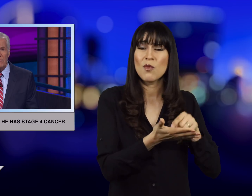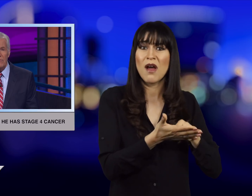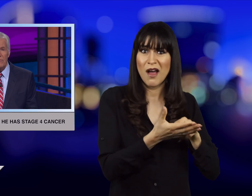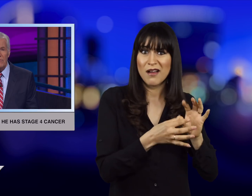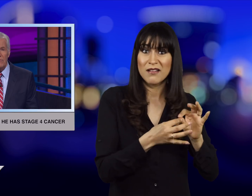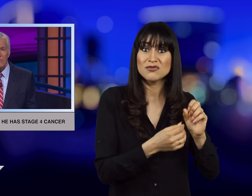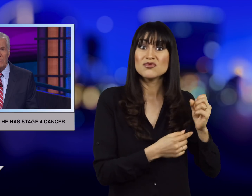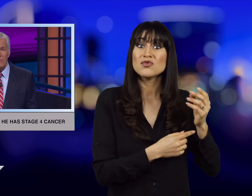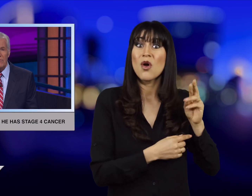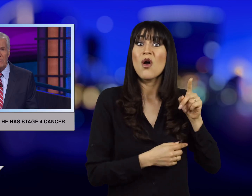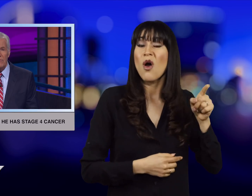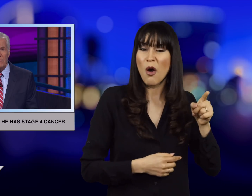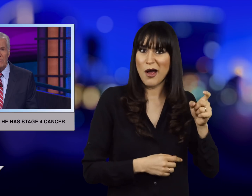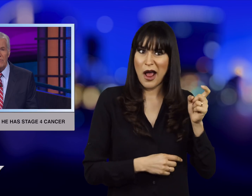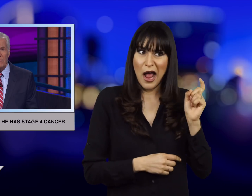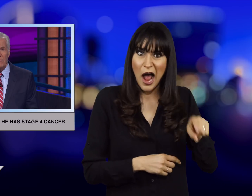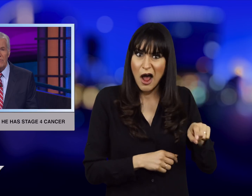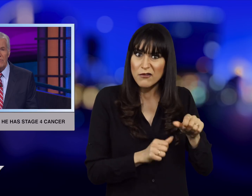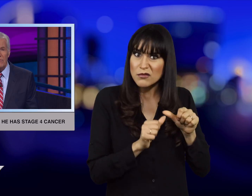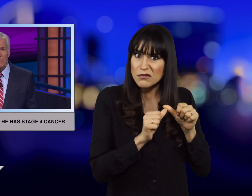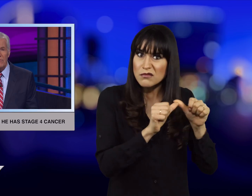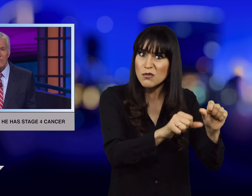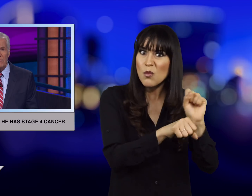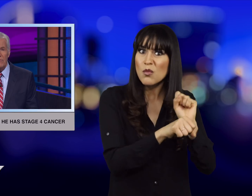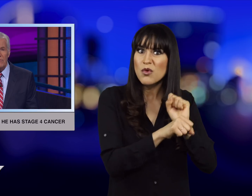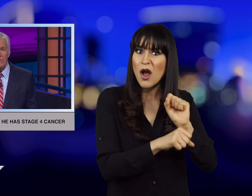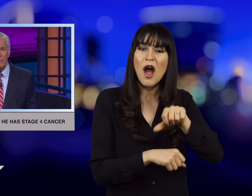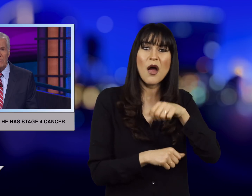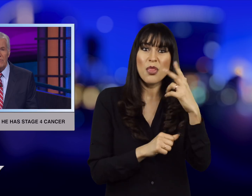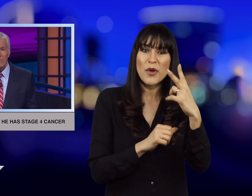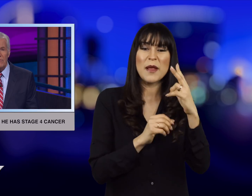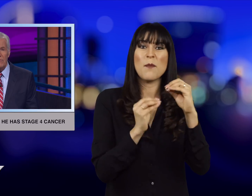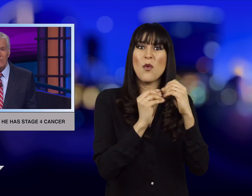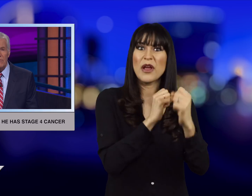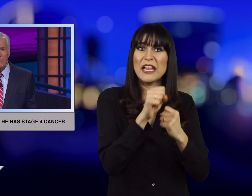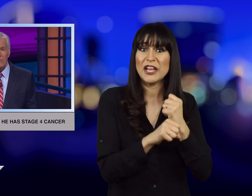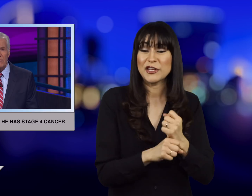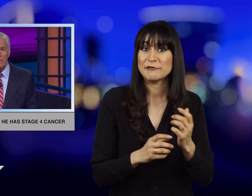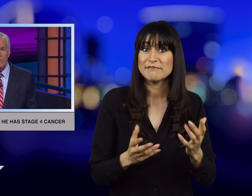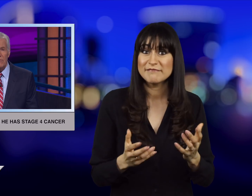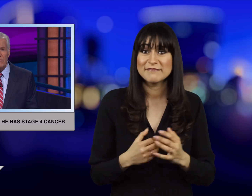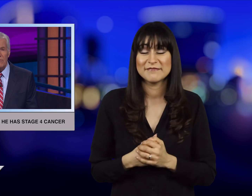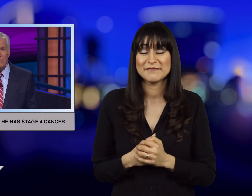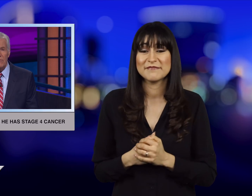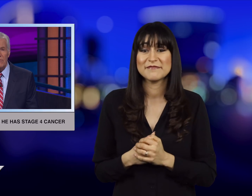his contract he has to host the show for three more years.